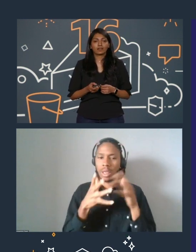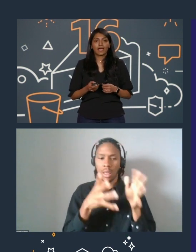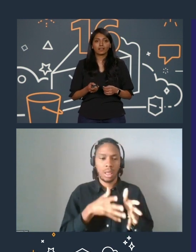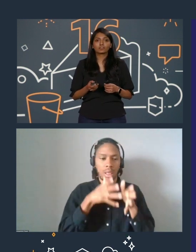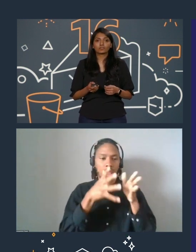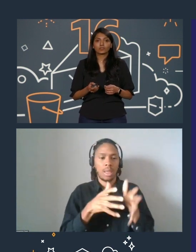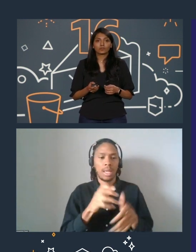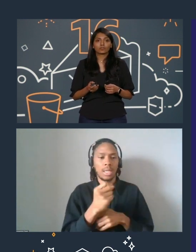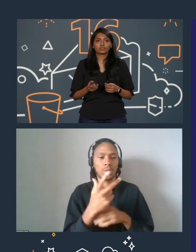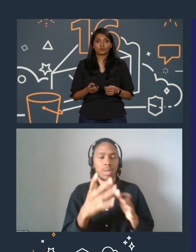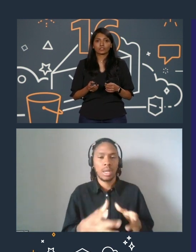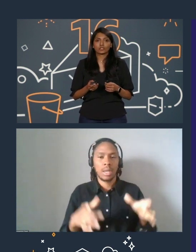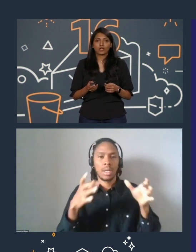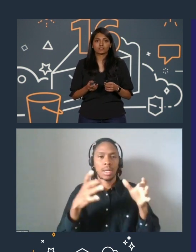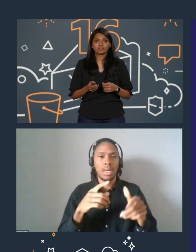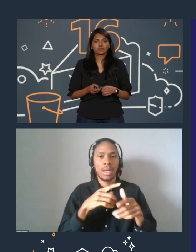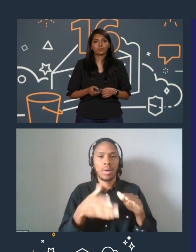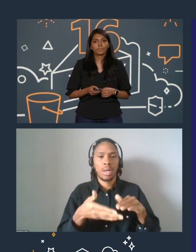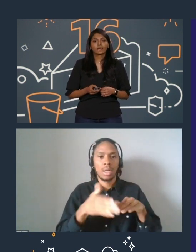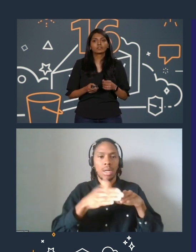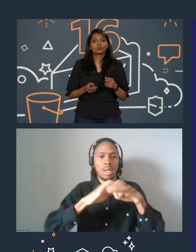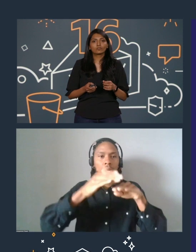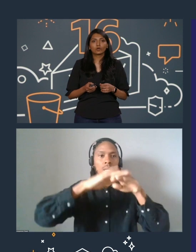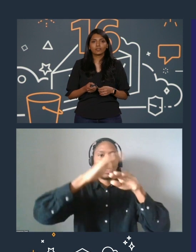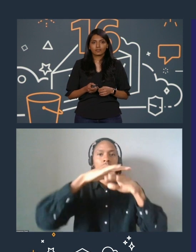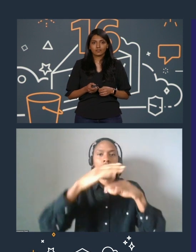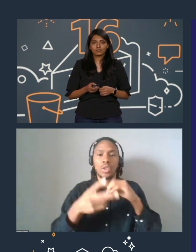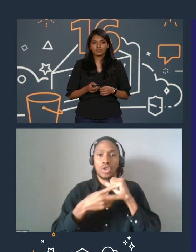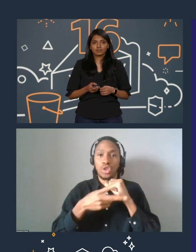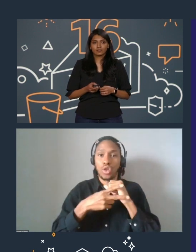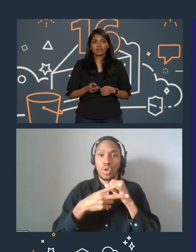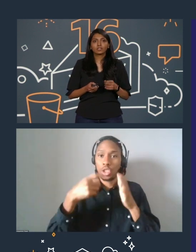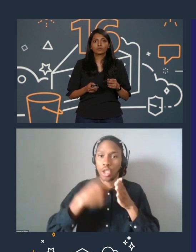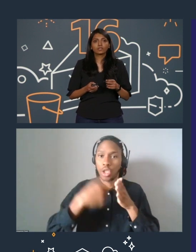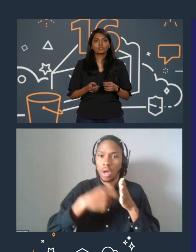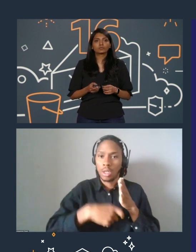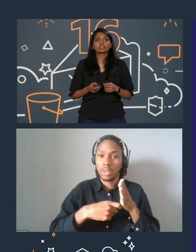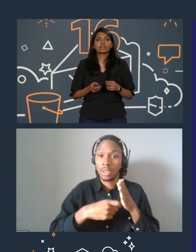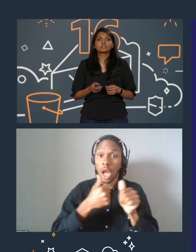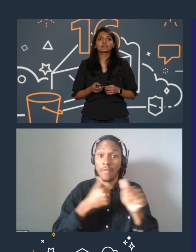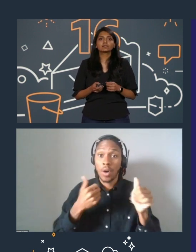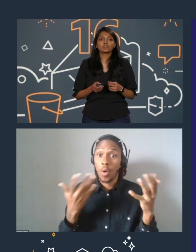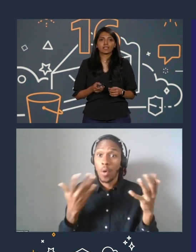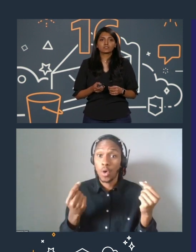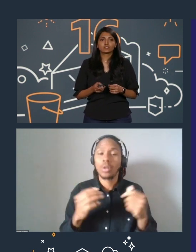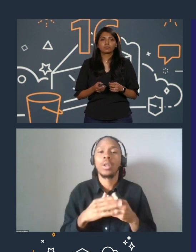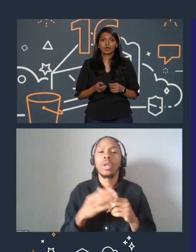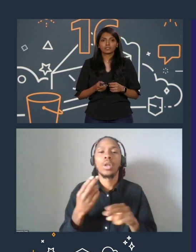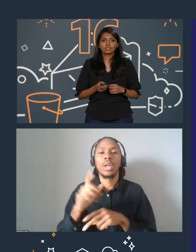and add to your storage costs. To avoid this, you can use lifecycle transition policies